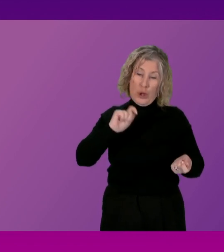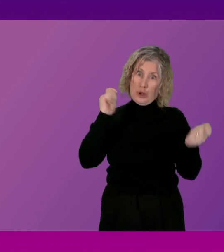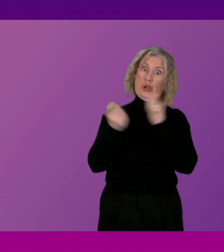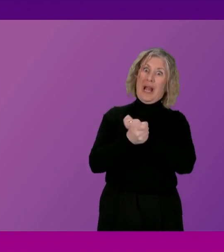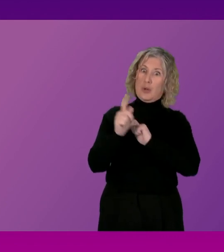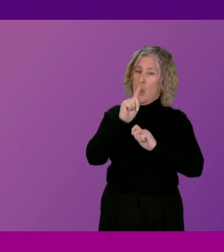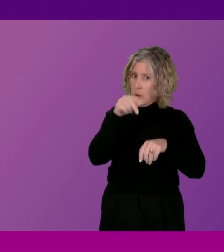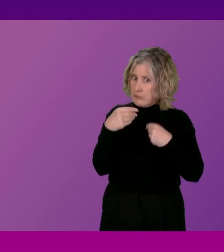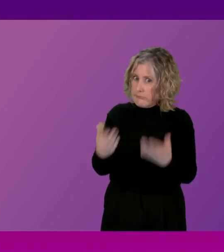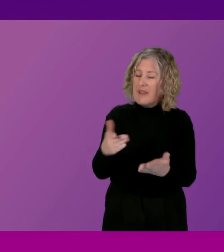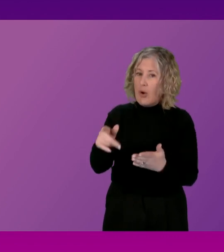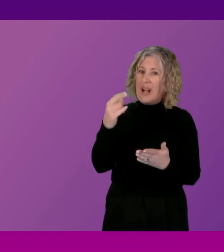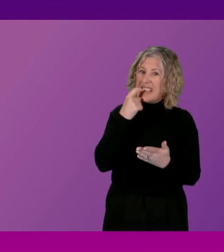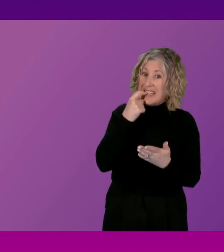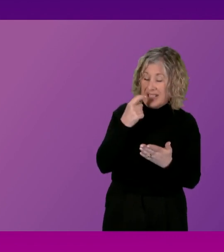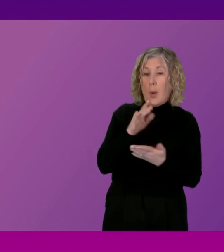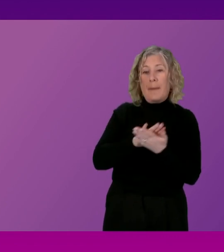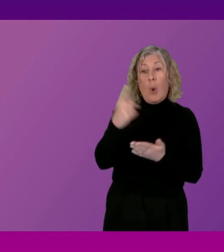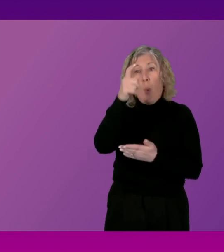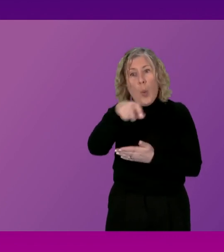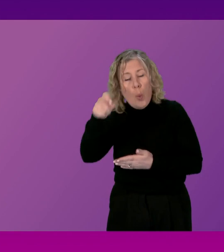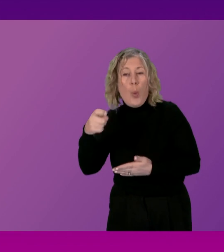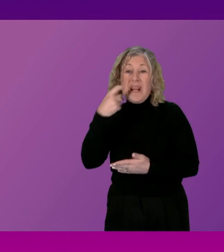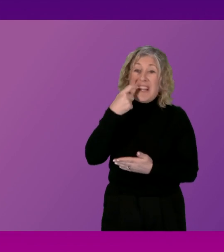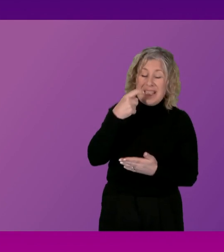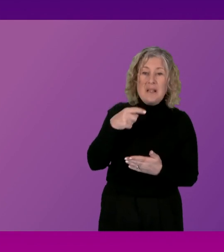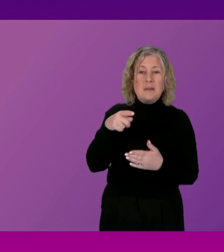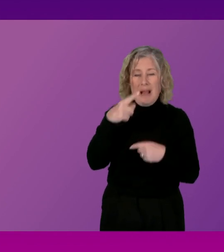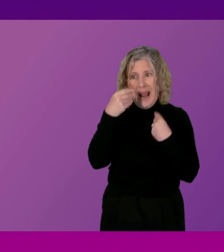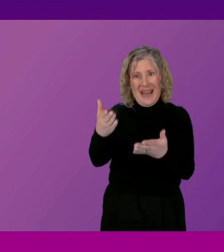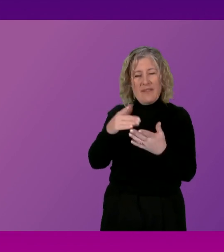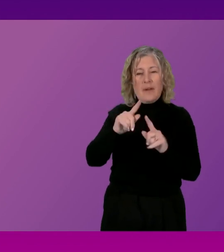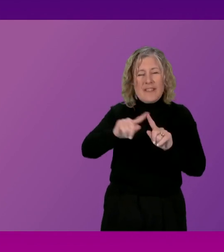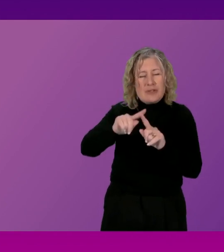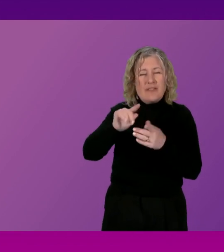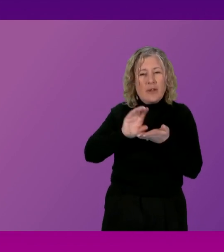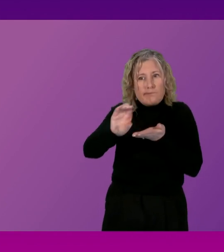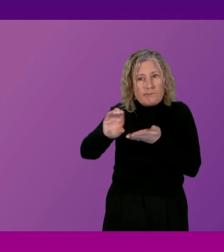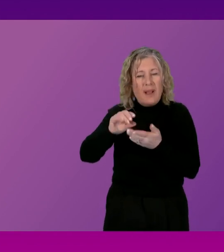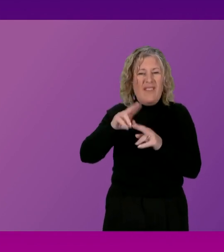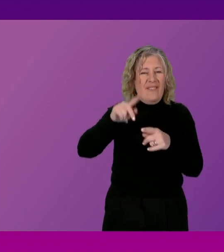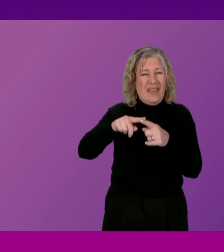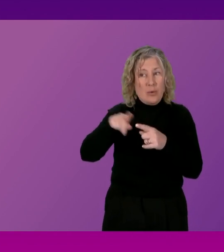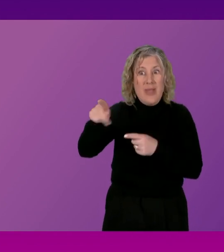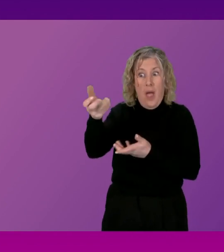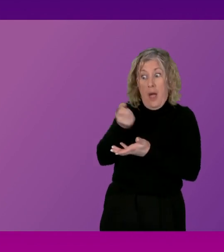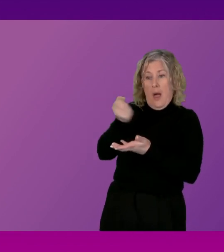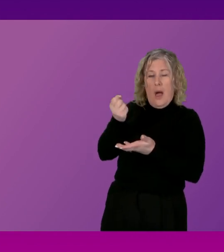practitioners with a whole new suite of fees that are designed to provide a full range of care and treatment to NHS patients.